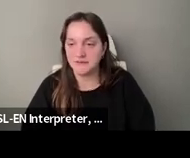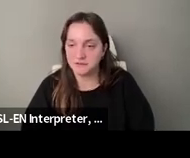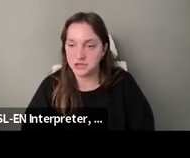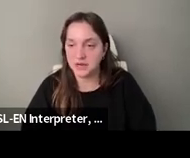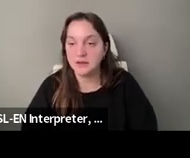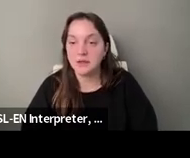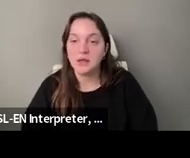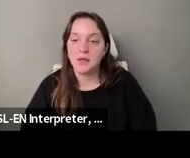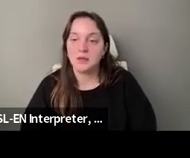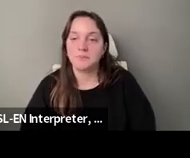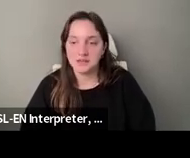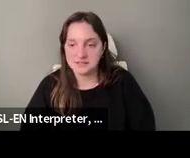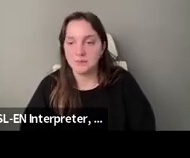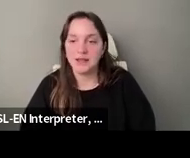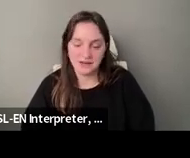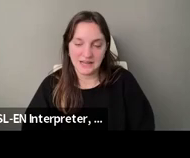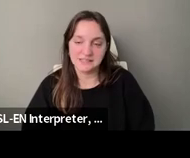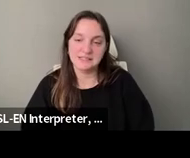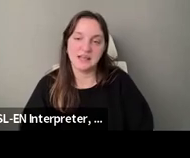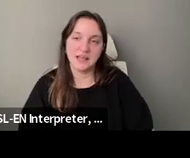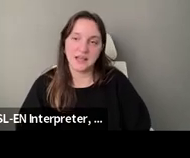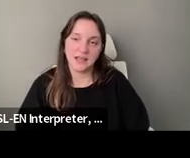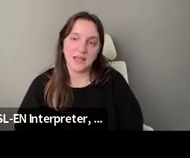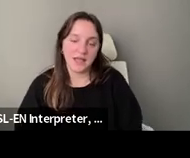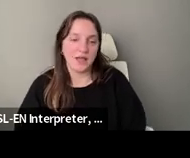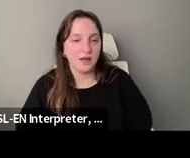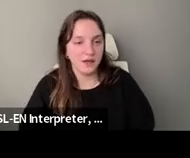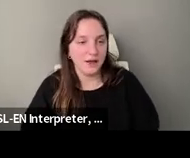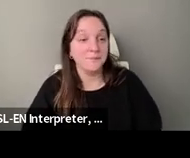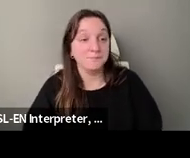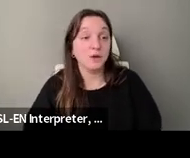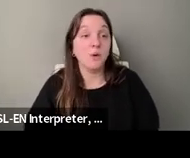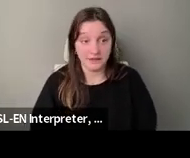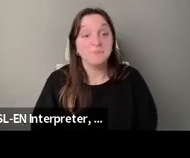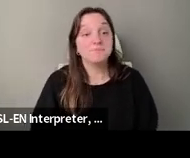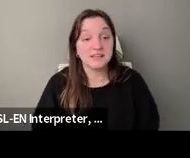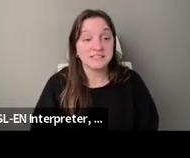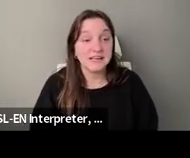refugee. Because that way it enhances quality.